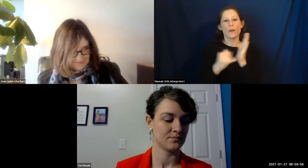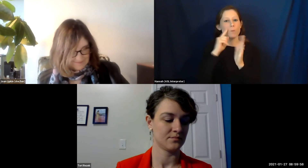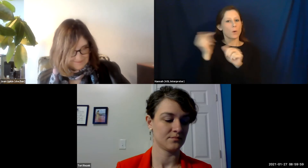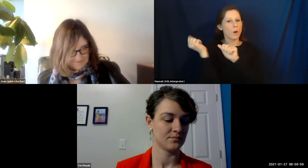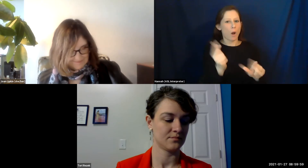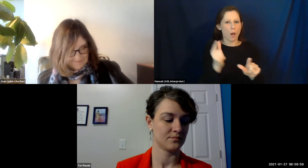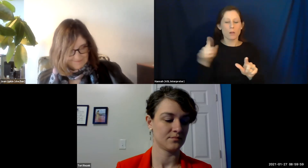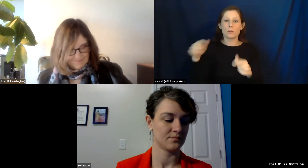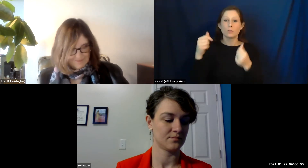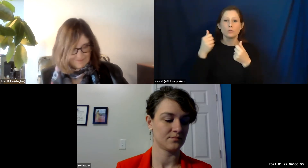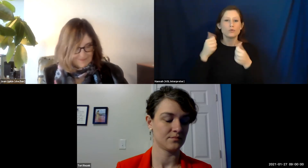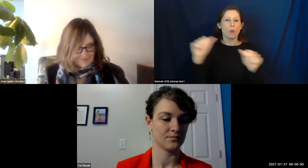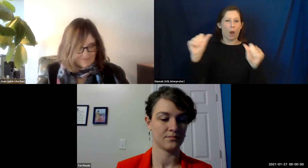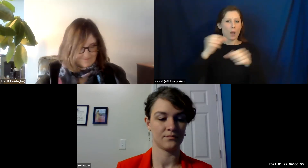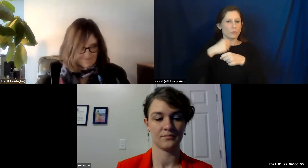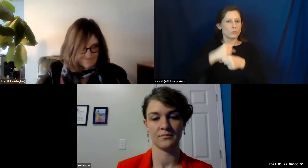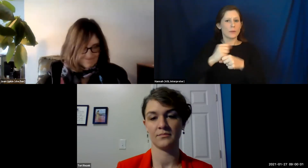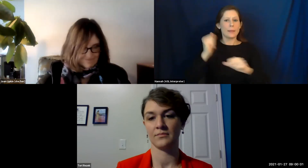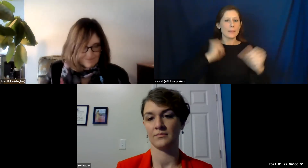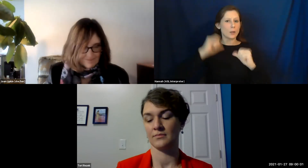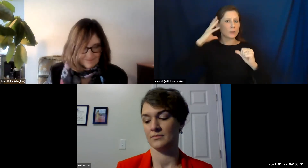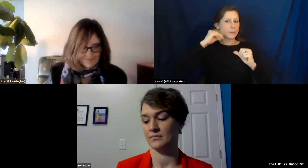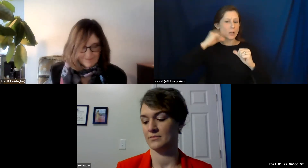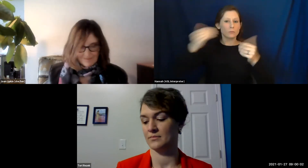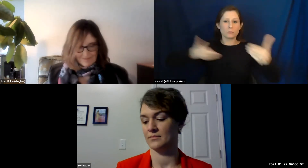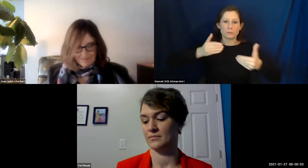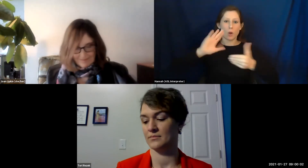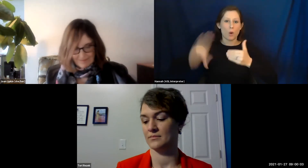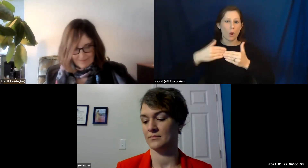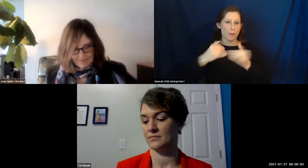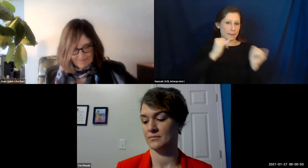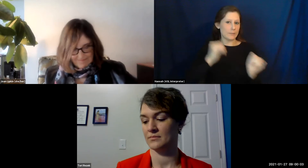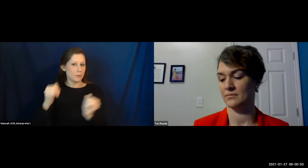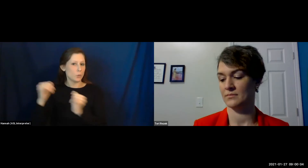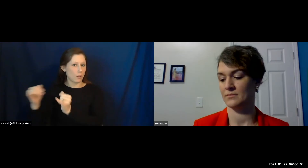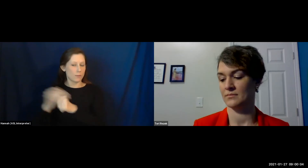theater experiences that are welcoming to all individuals. And today we have with us